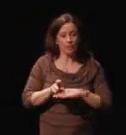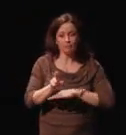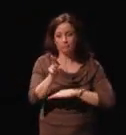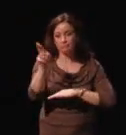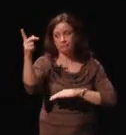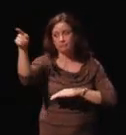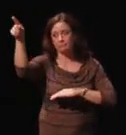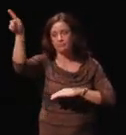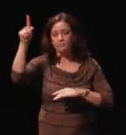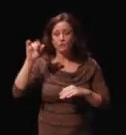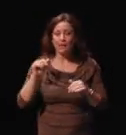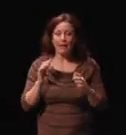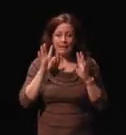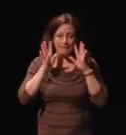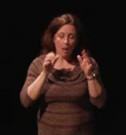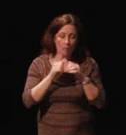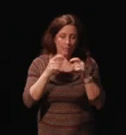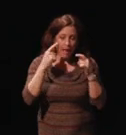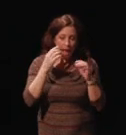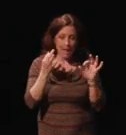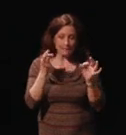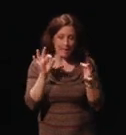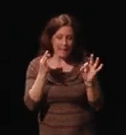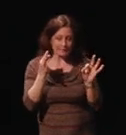where they could take control of the craft again.